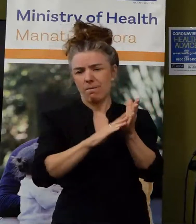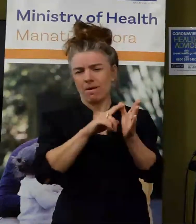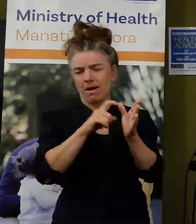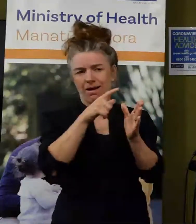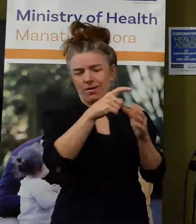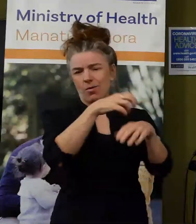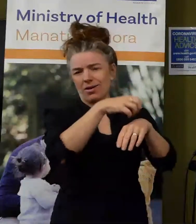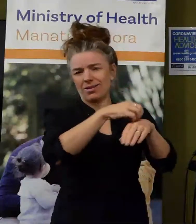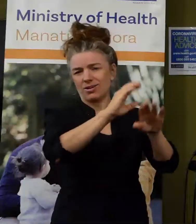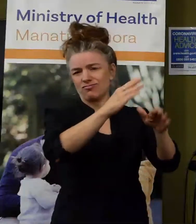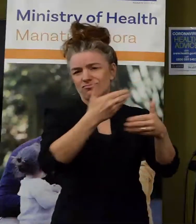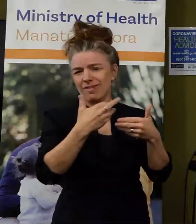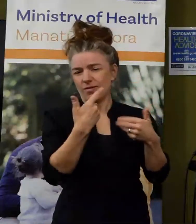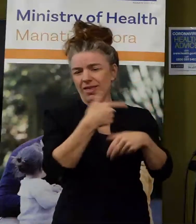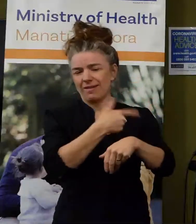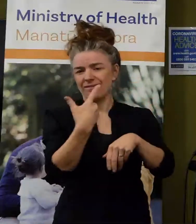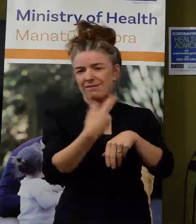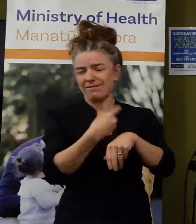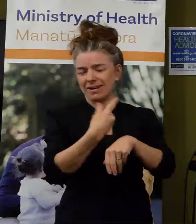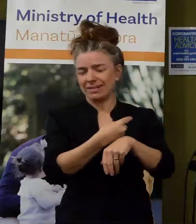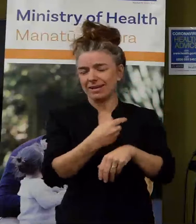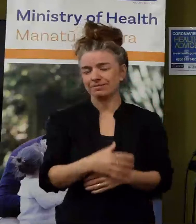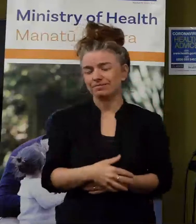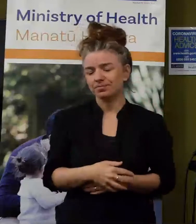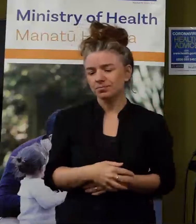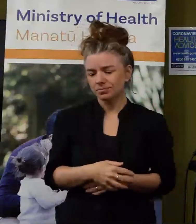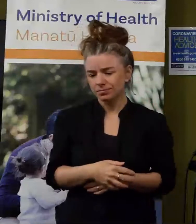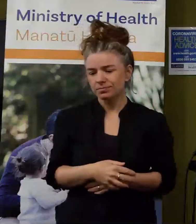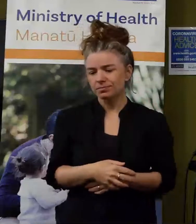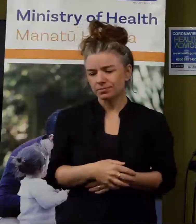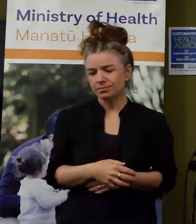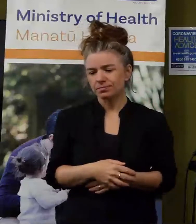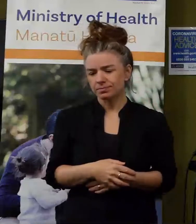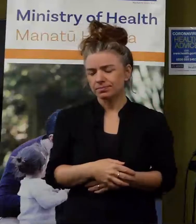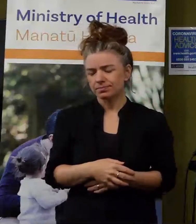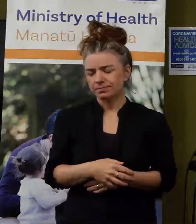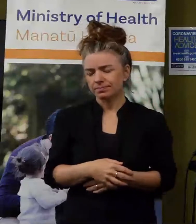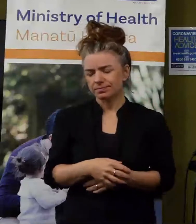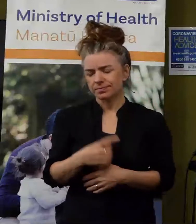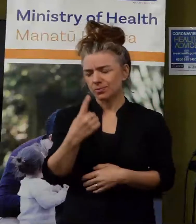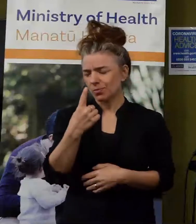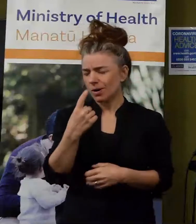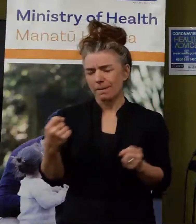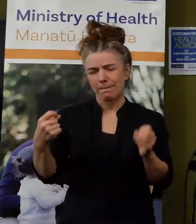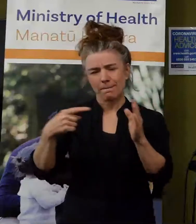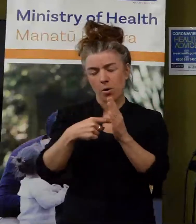of the key things we should do-- and I'm going to give us a strong plug. One of the key things people can do